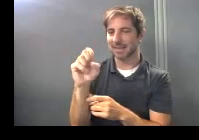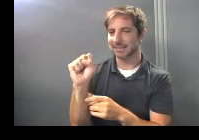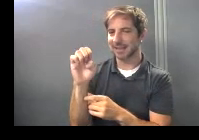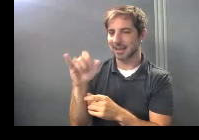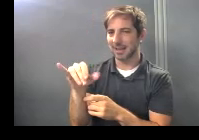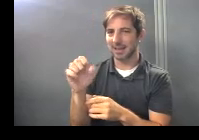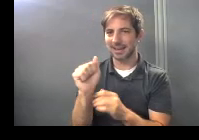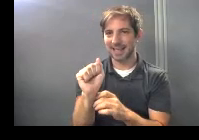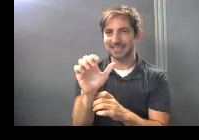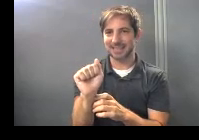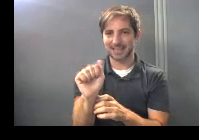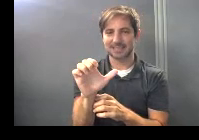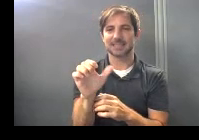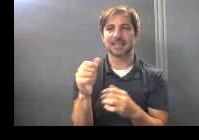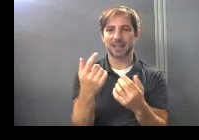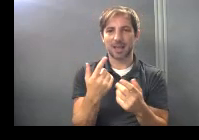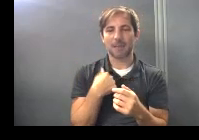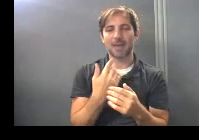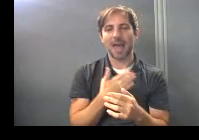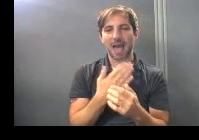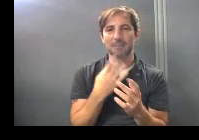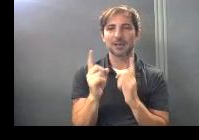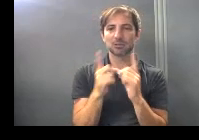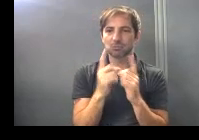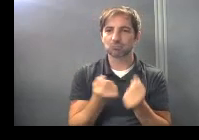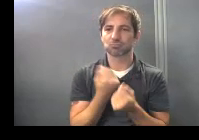I'M HAPPY TO TALK WITH YOU TODAY ABOUT CULTURAL ACCESSIBILITY.